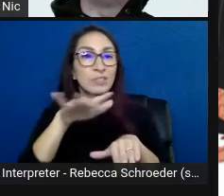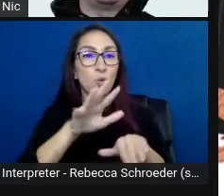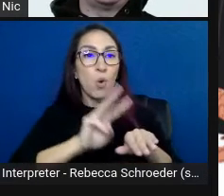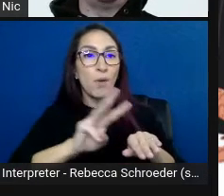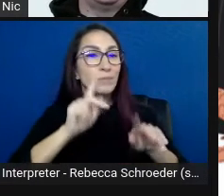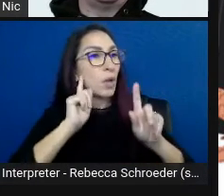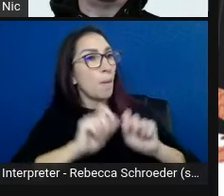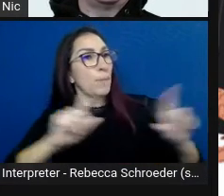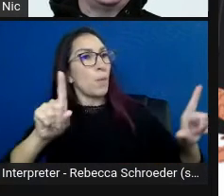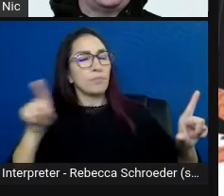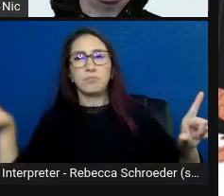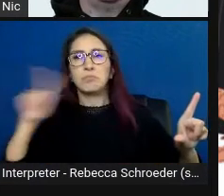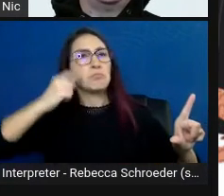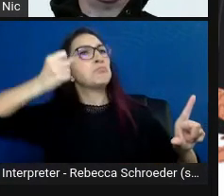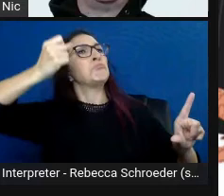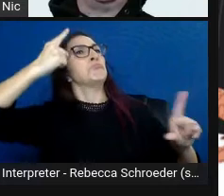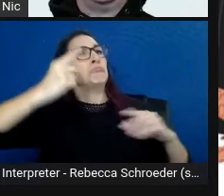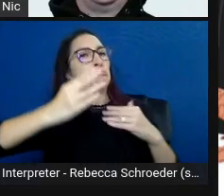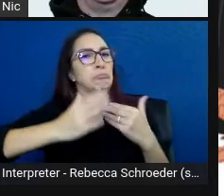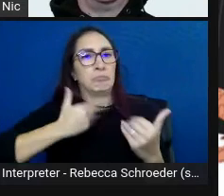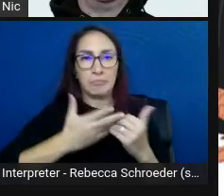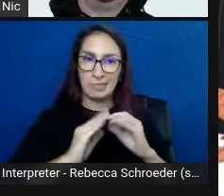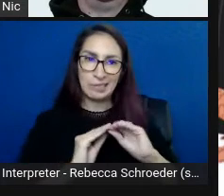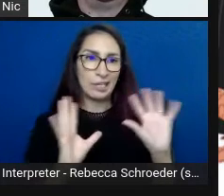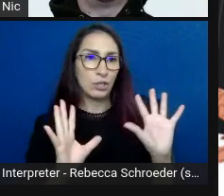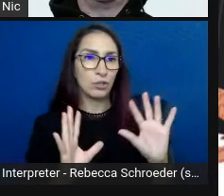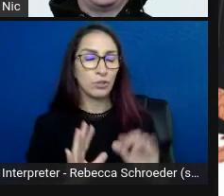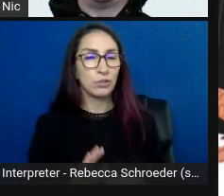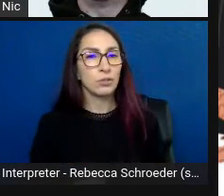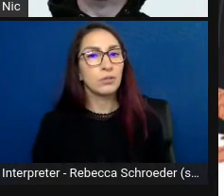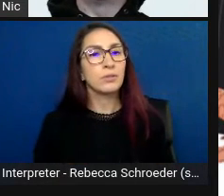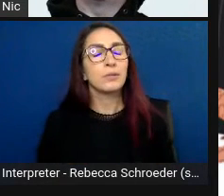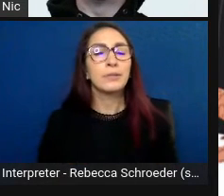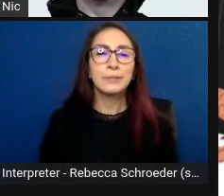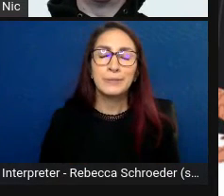By making that argument some advocates are saying,